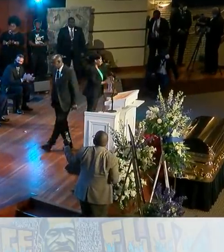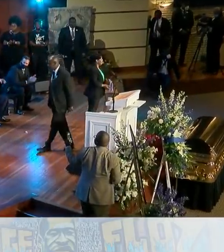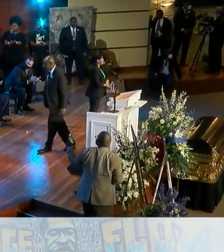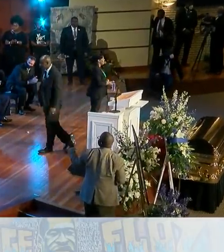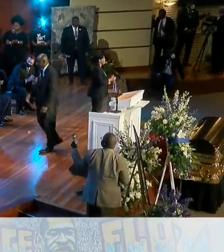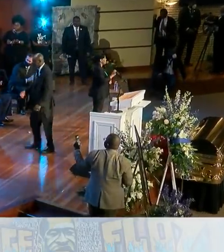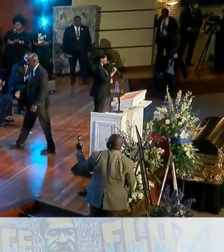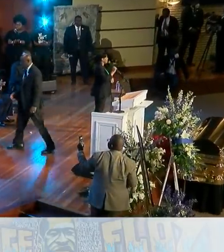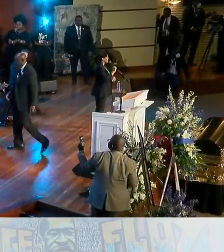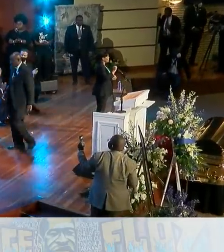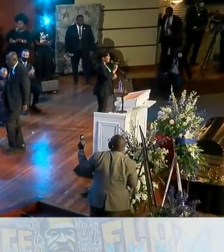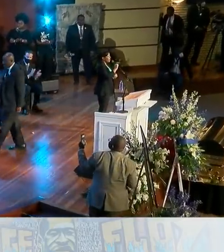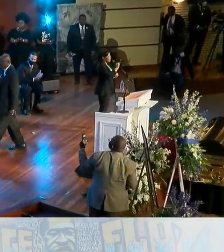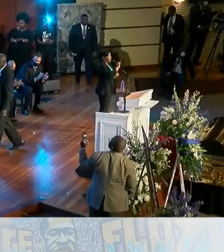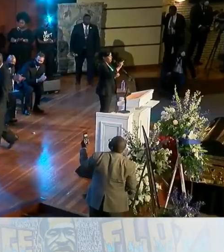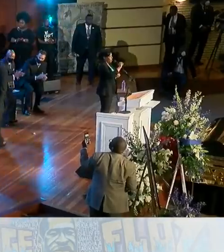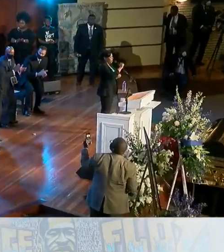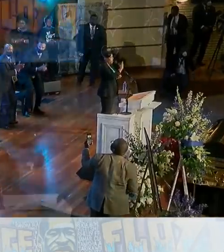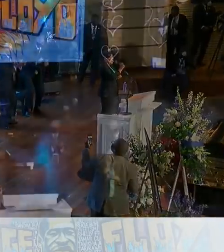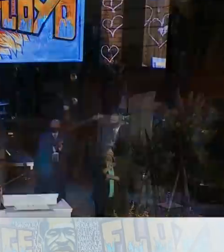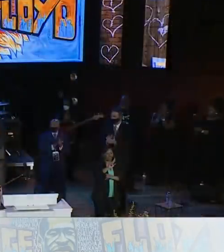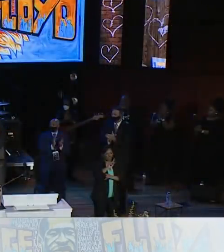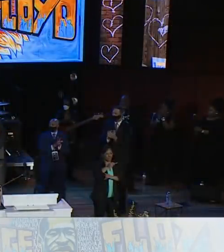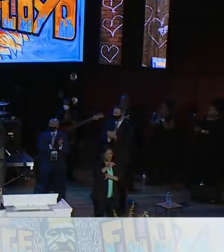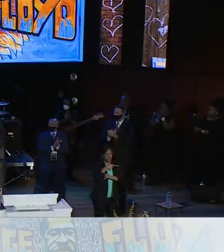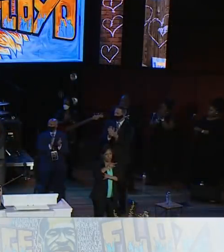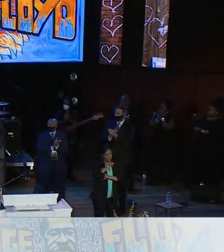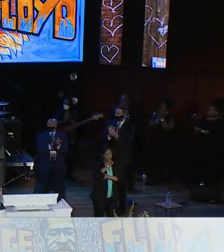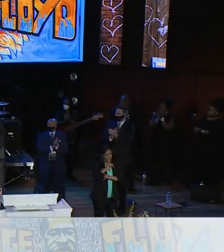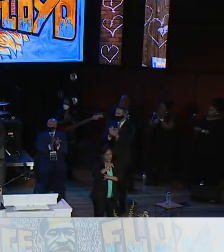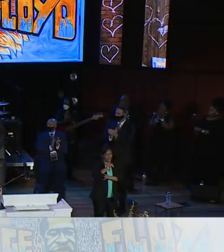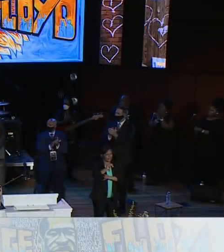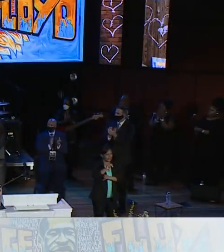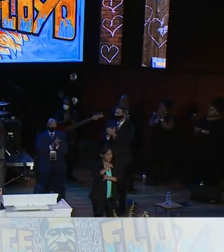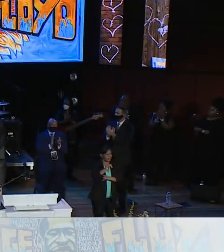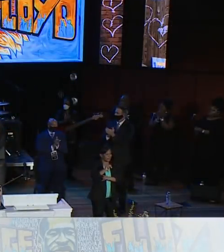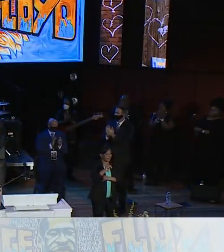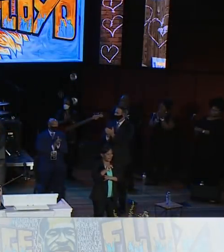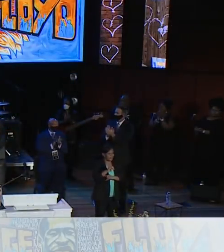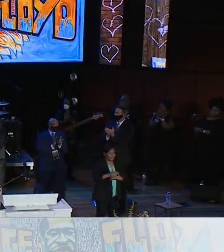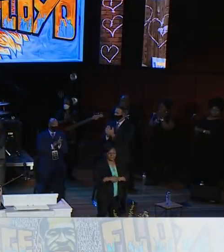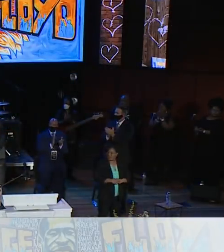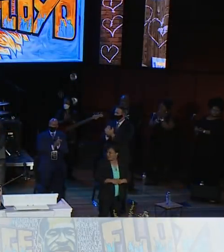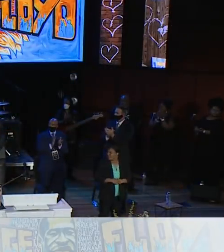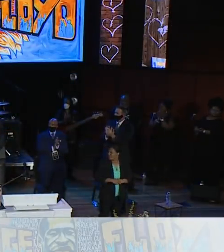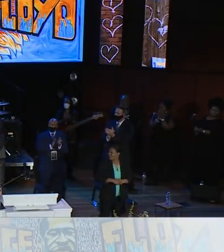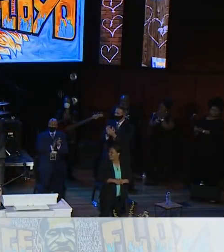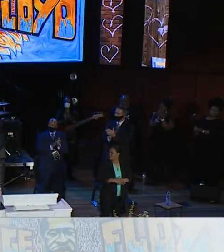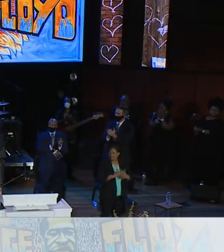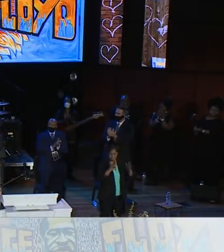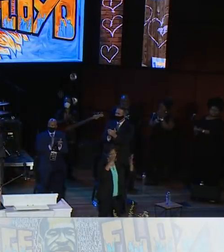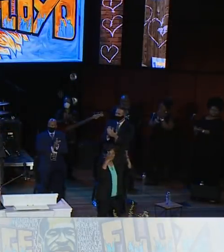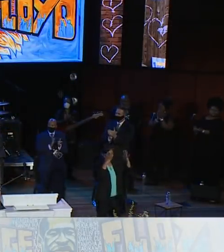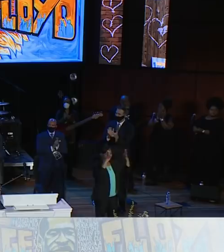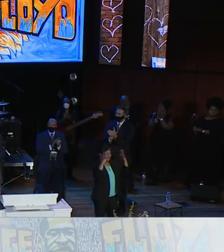EXPERIENCE OF THE THE TERRIBLE LOSS THAT SHOULD BE HERE TODAY, GEORGE FLOYD. GIVE A APPLAUSE FOR THE REVEREND AL SHARPTON.